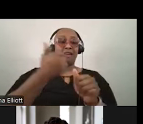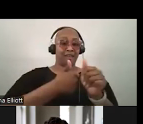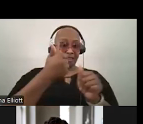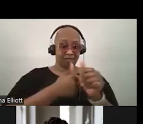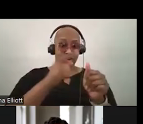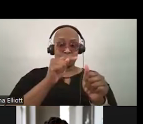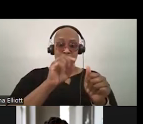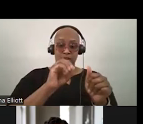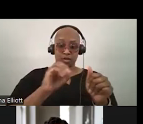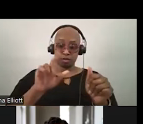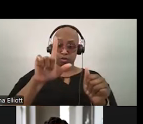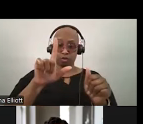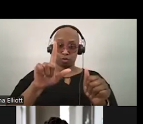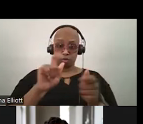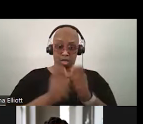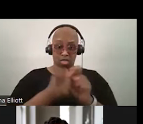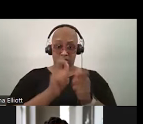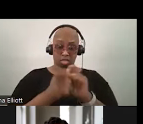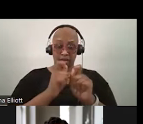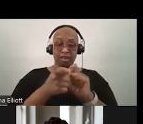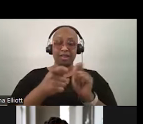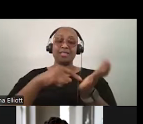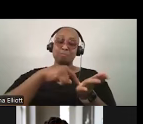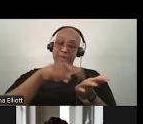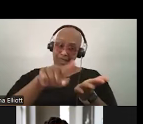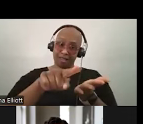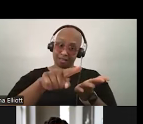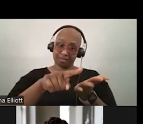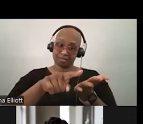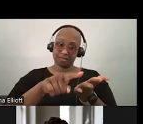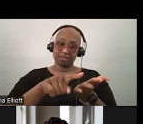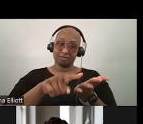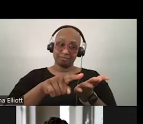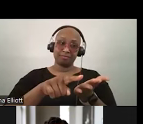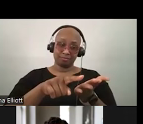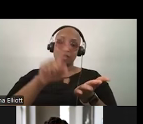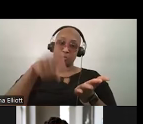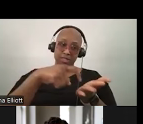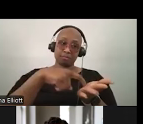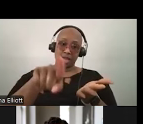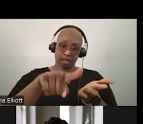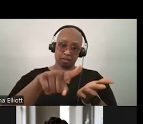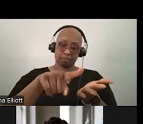make them accessible is a paid tool. Your version of Acrobat that you download for free that is the